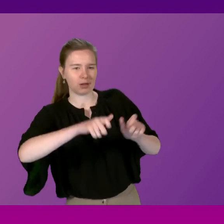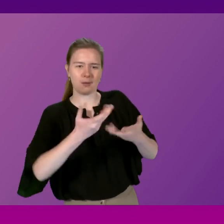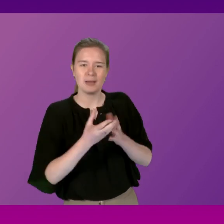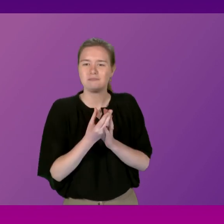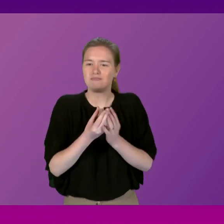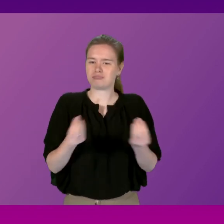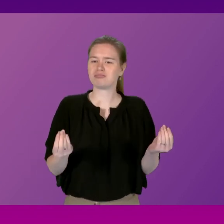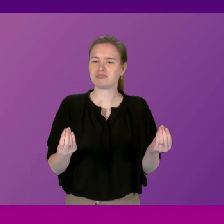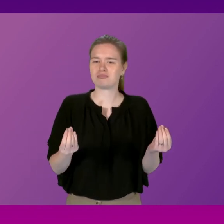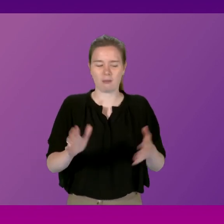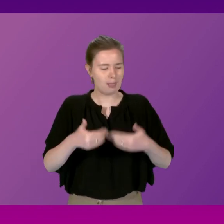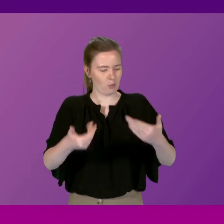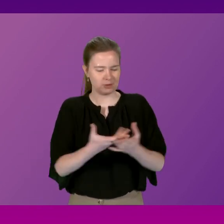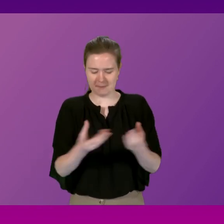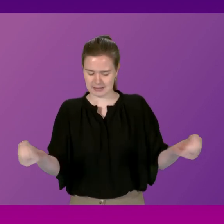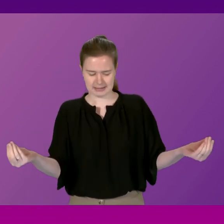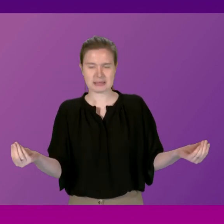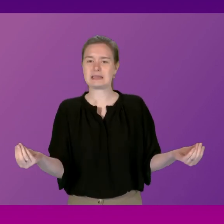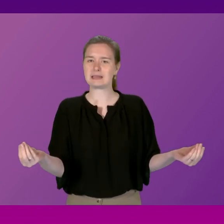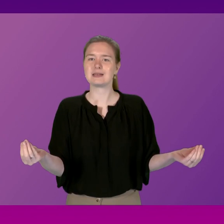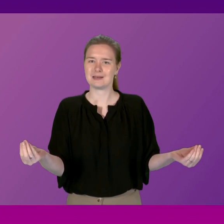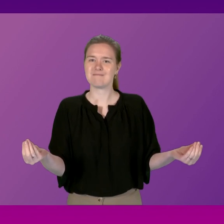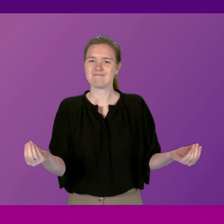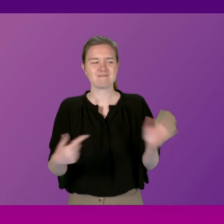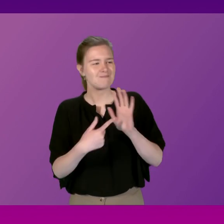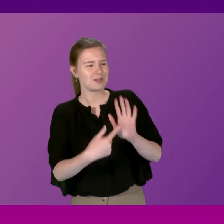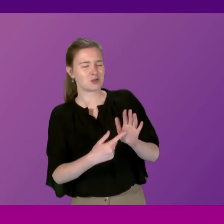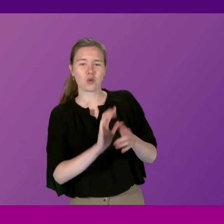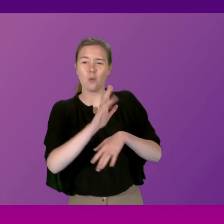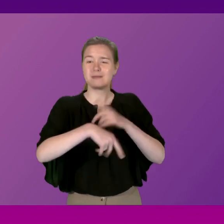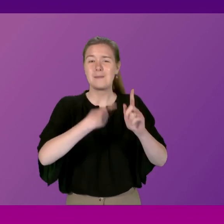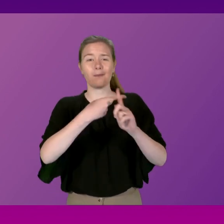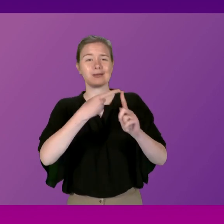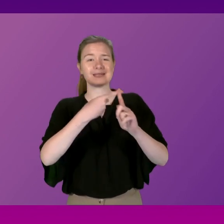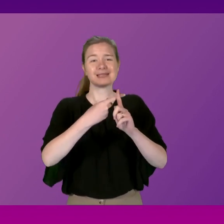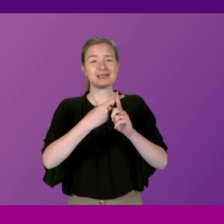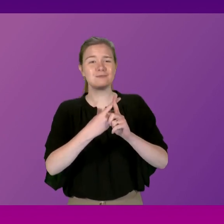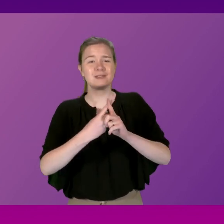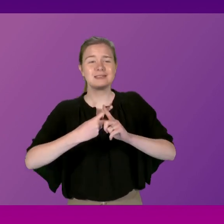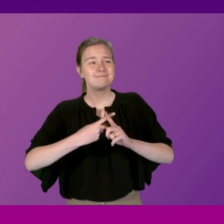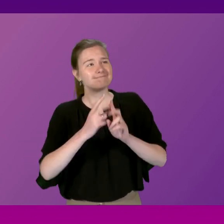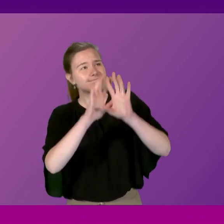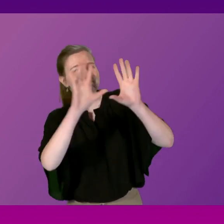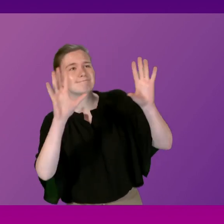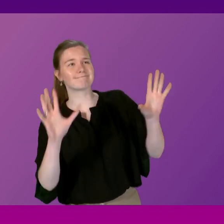the motion entirely. It paints an overly positive picture of the Government’s actions and glosses over many